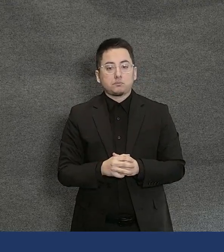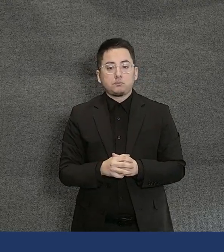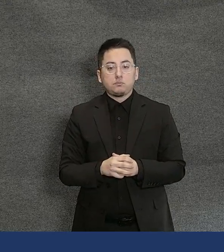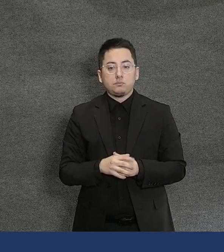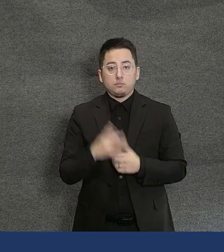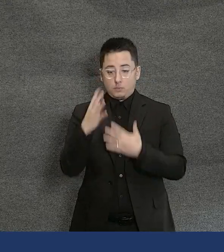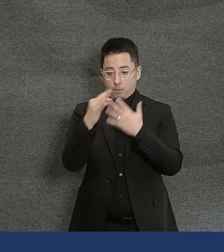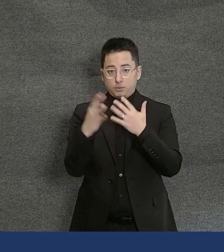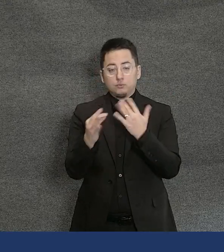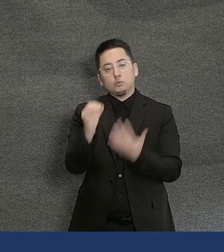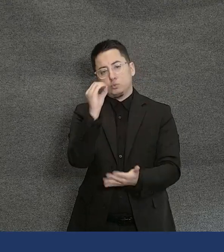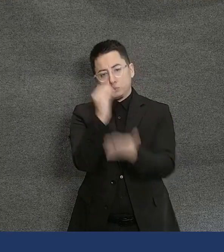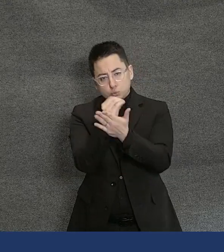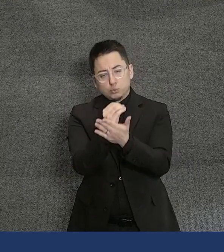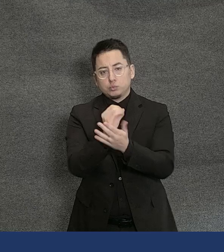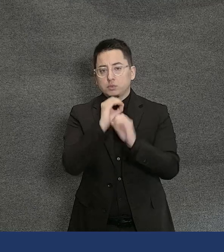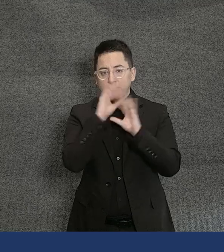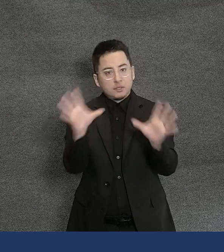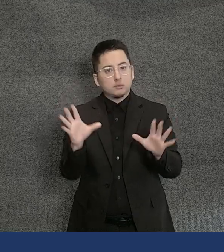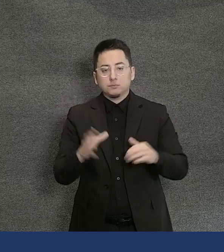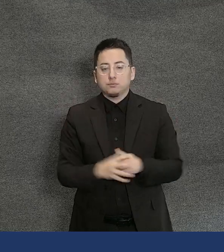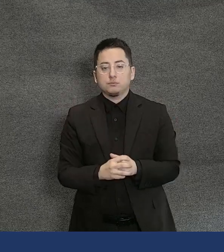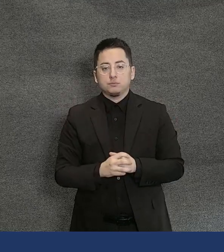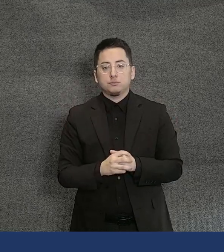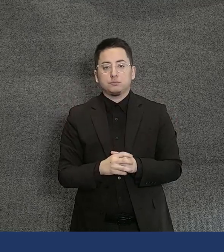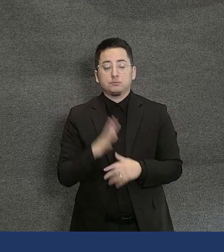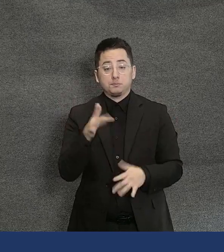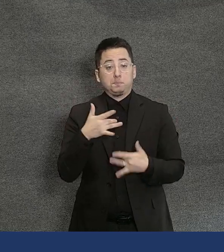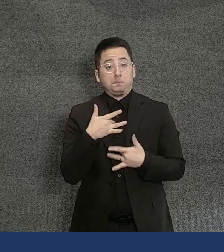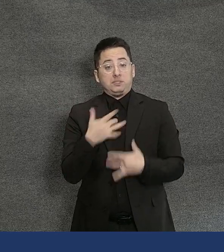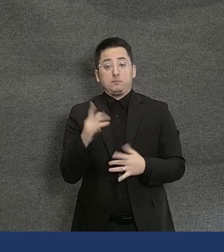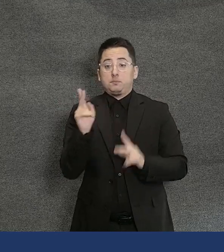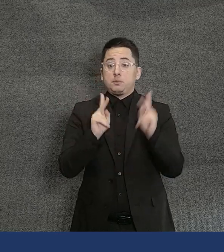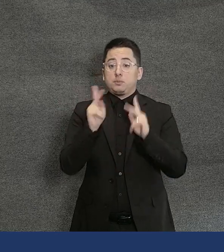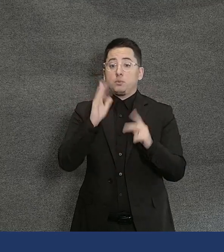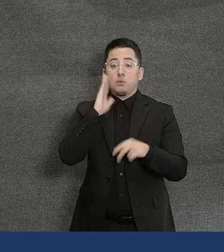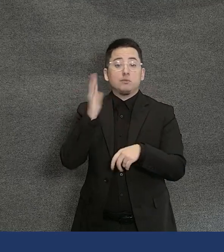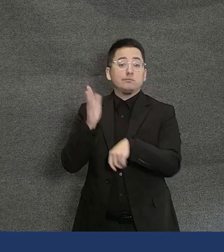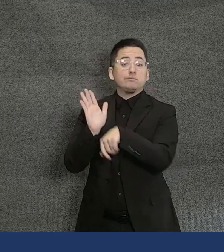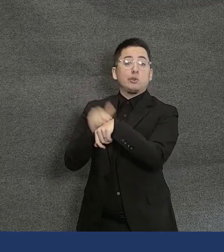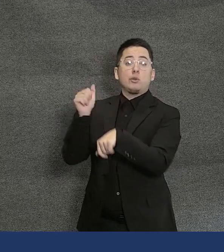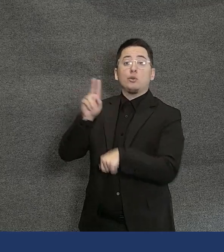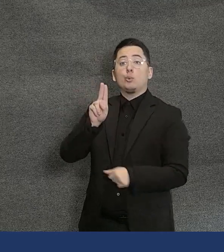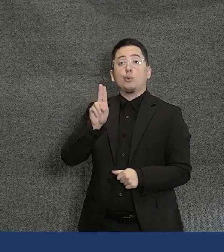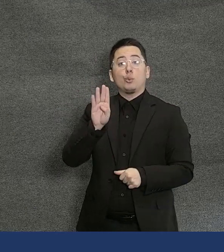Normally, people could book an Uber or Lyft. And it would come within a few minutes,